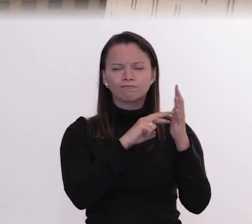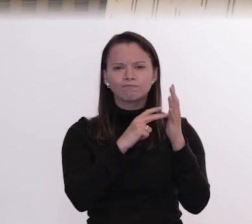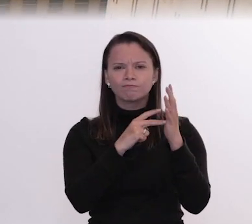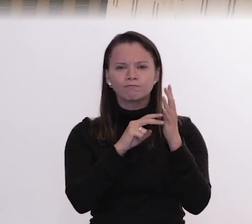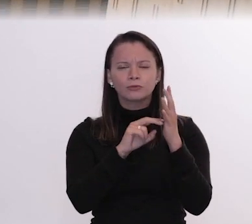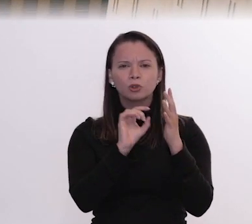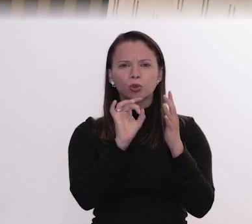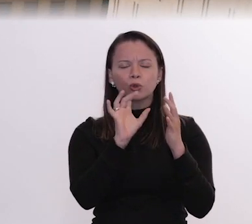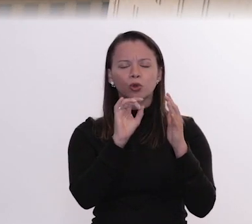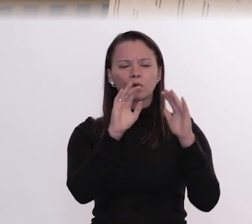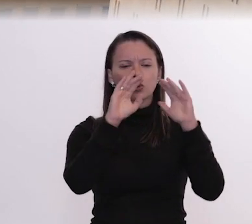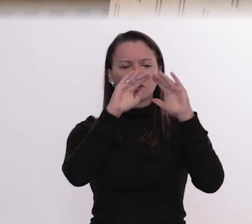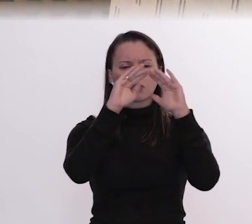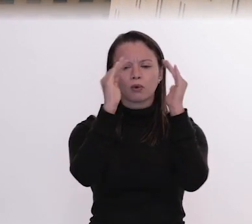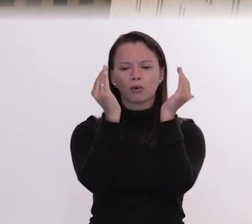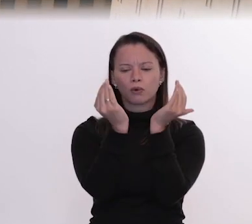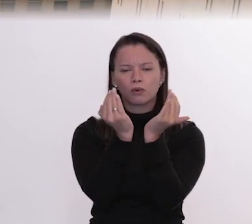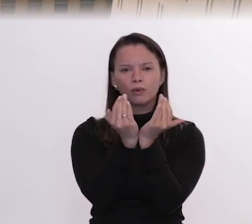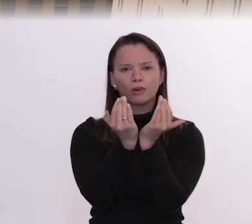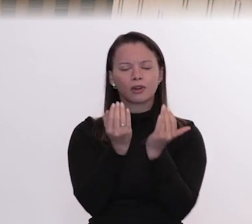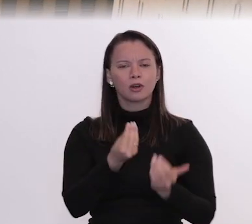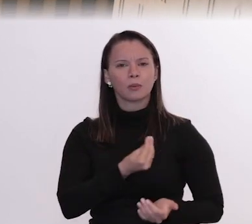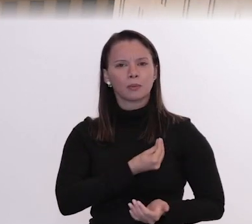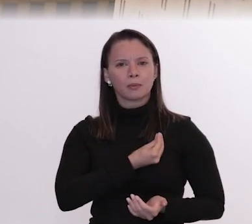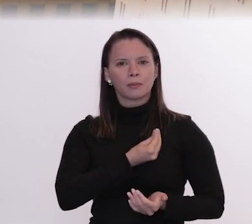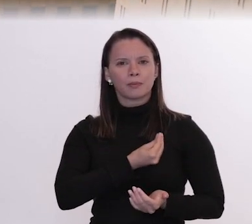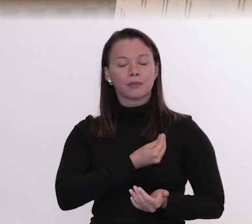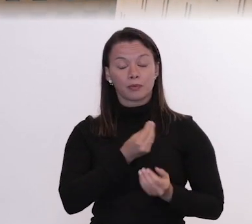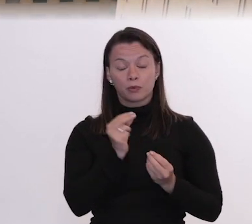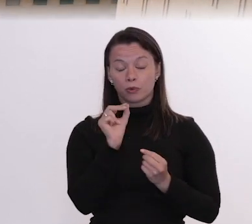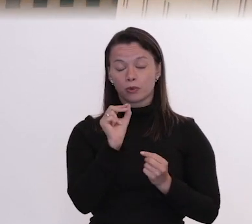than a present form, in which all the singular